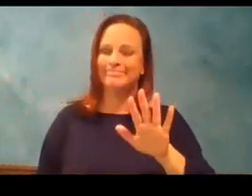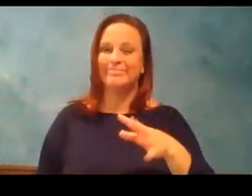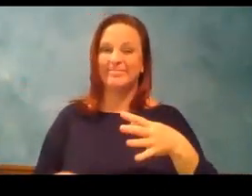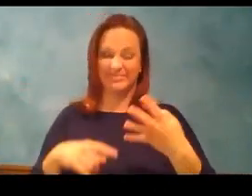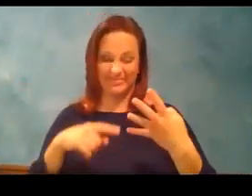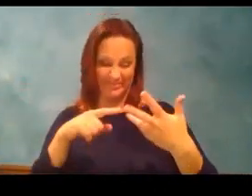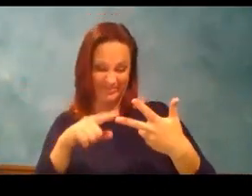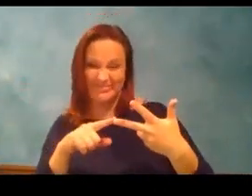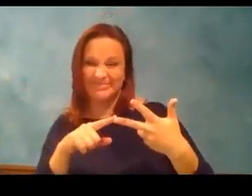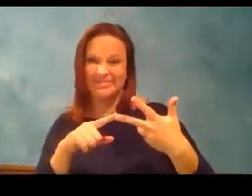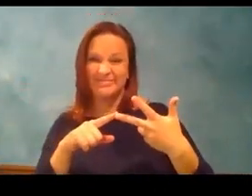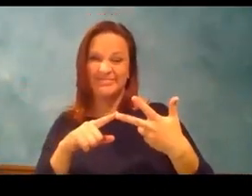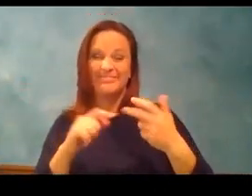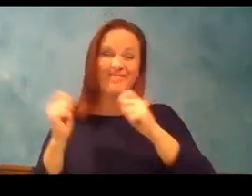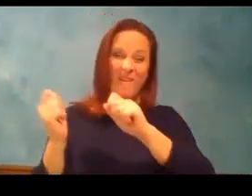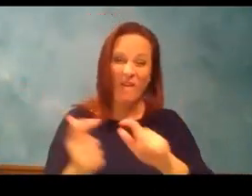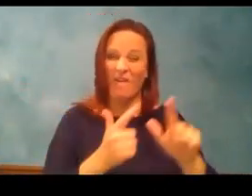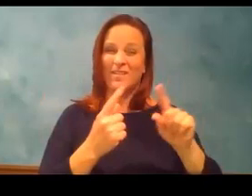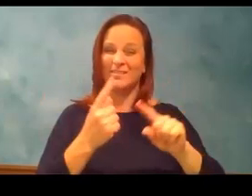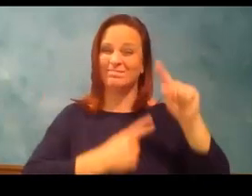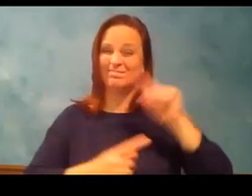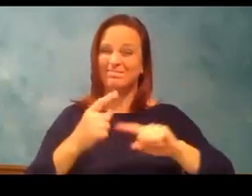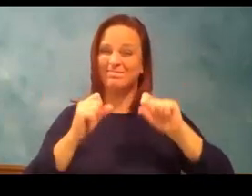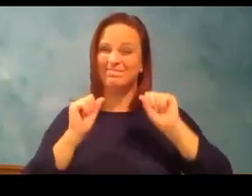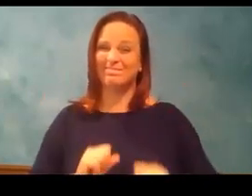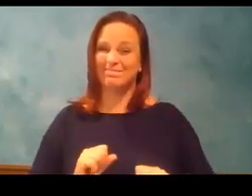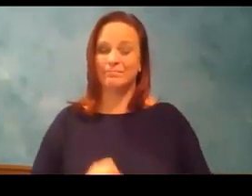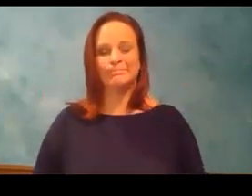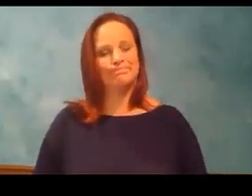a sign but be warned, in this third choice